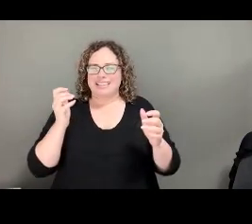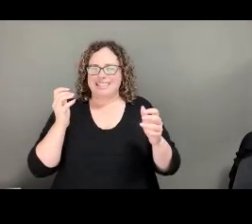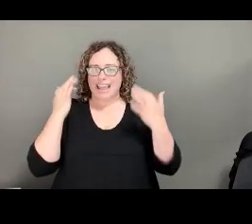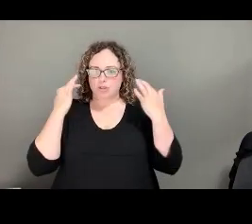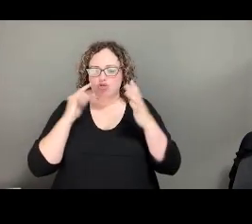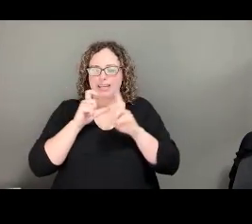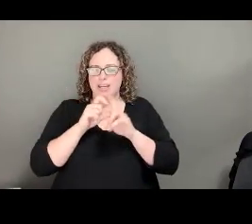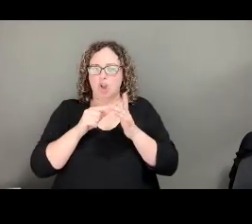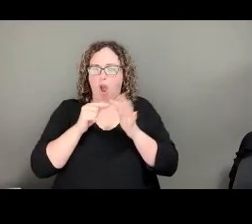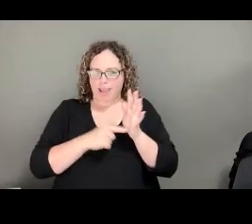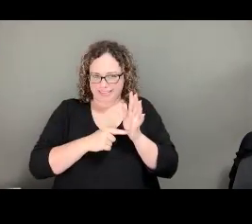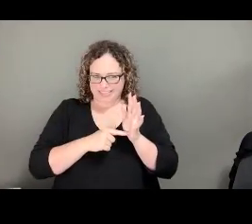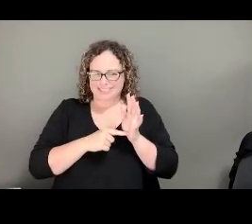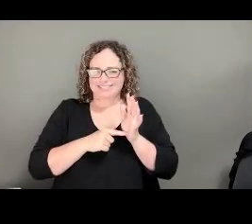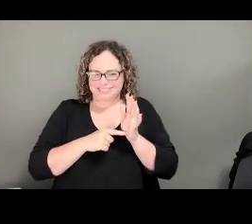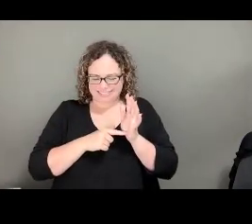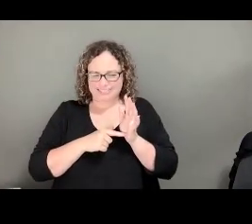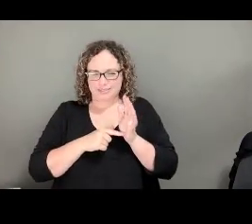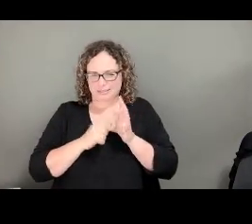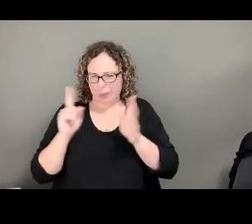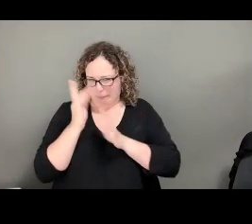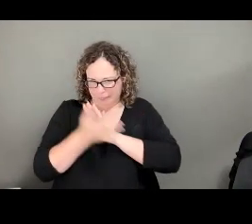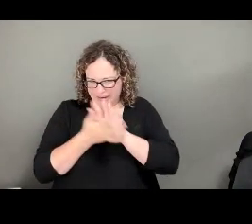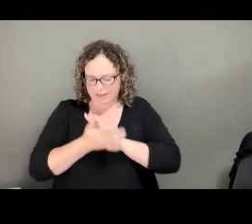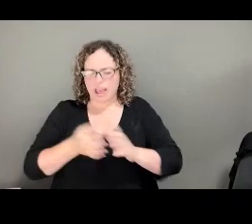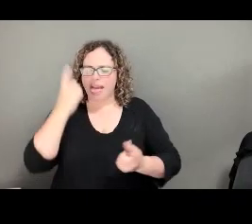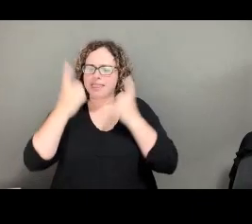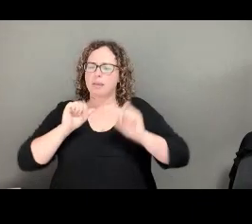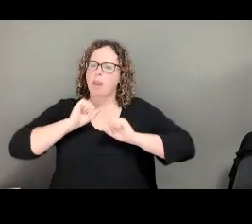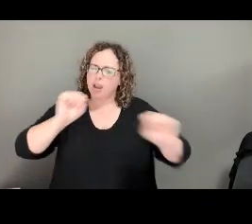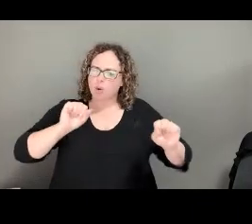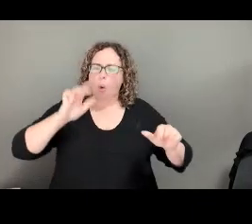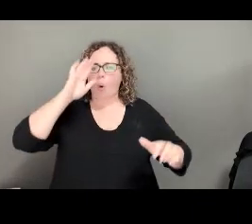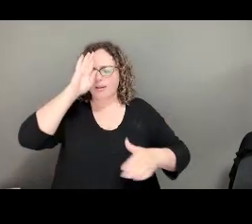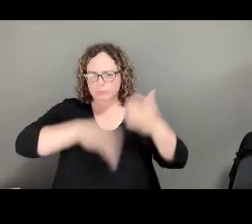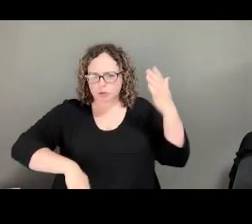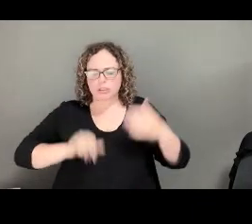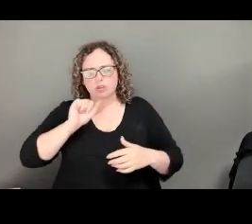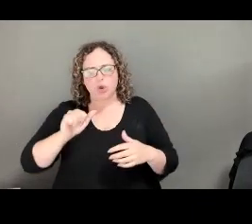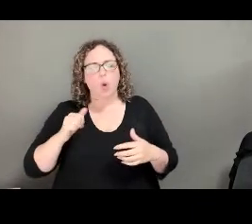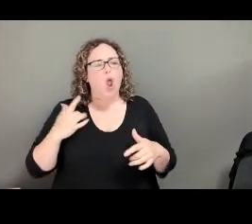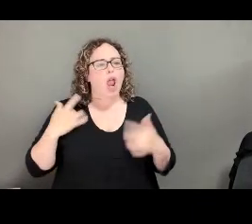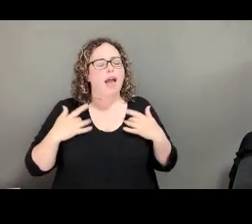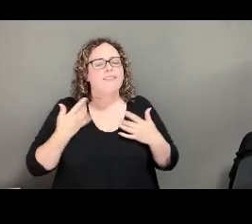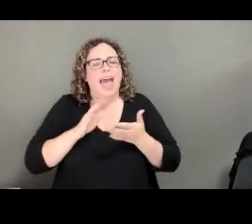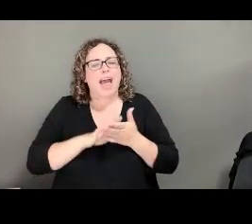To think about your sensory preferences. Think about how you see and understand the world through your senses.